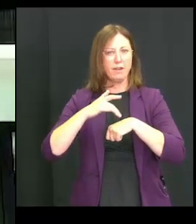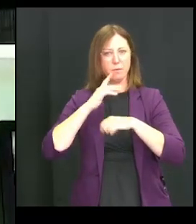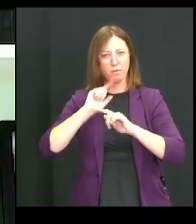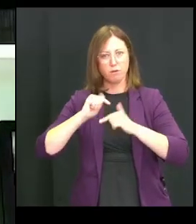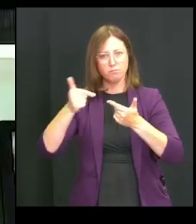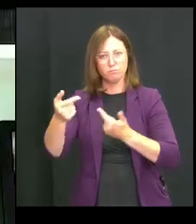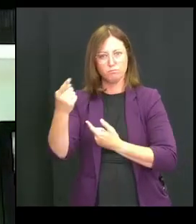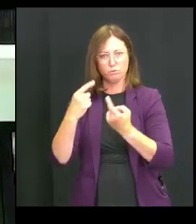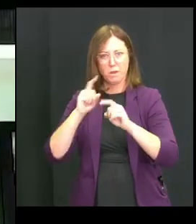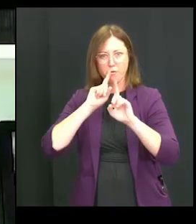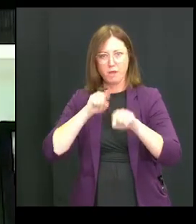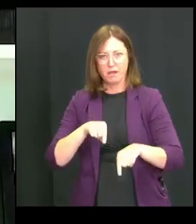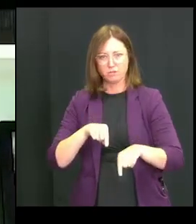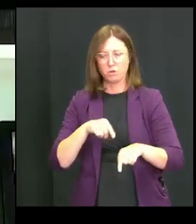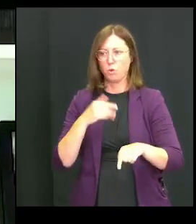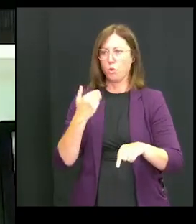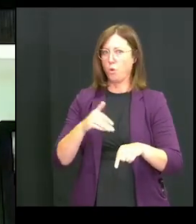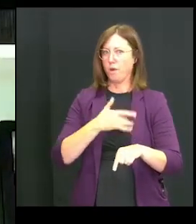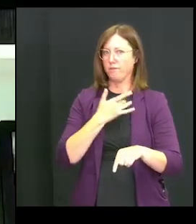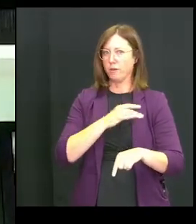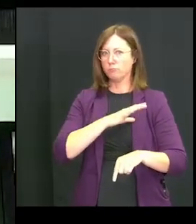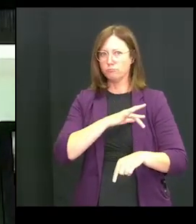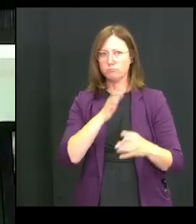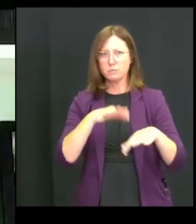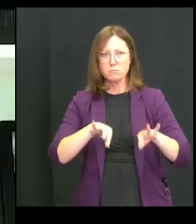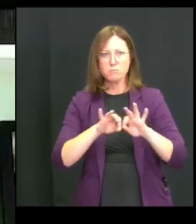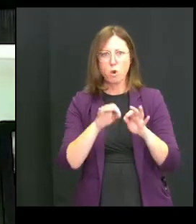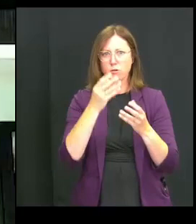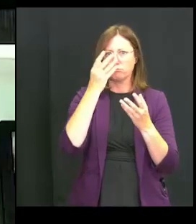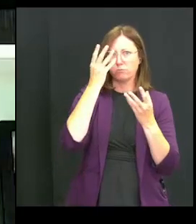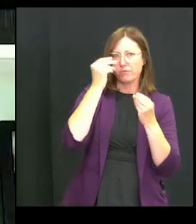and it's going to be a lot of really interesting information, I'm sure you've got some questions,